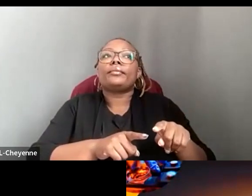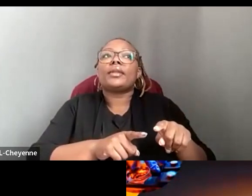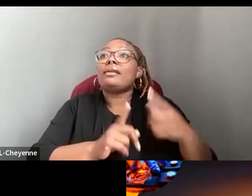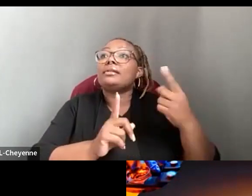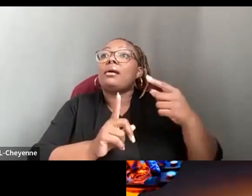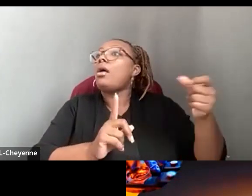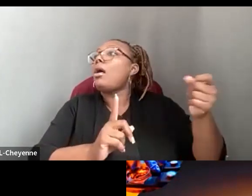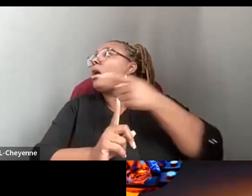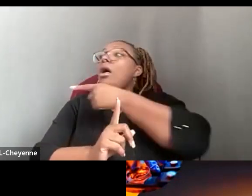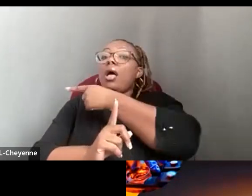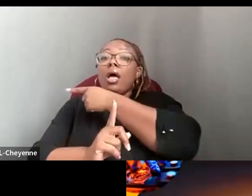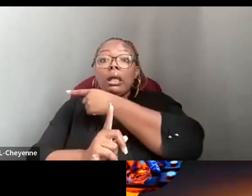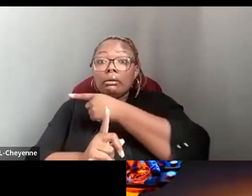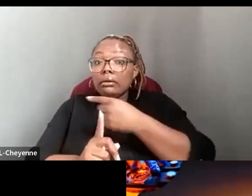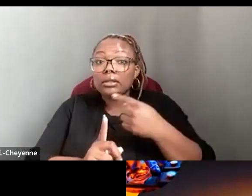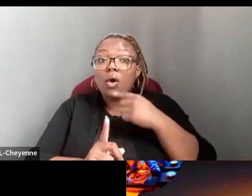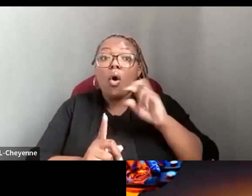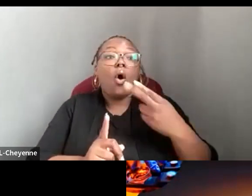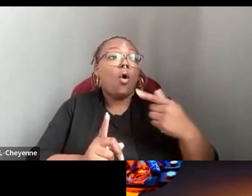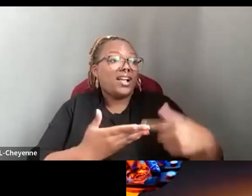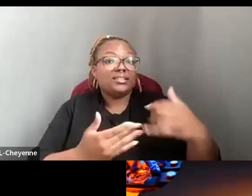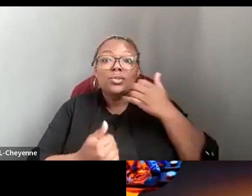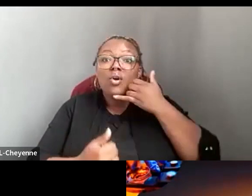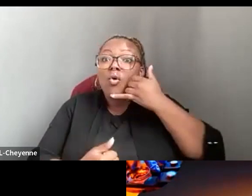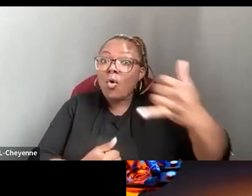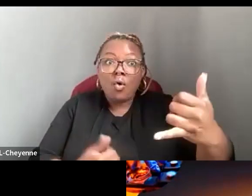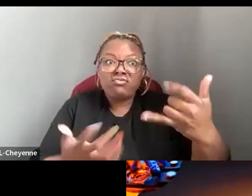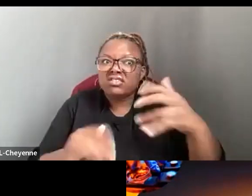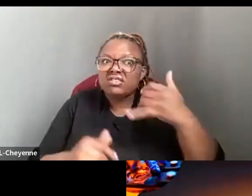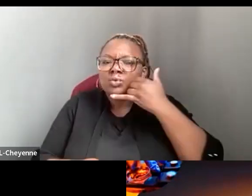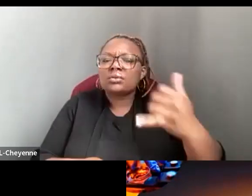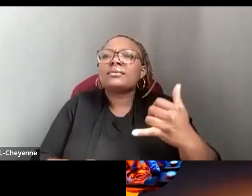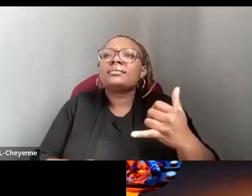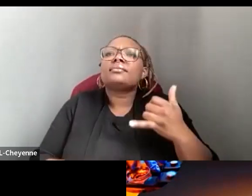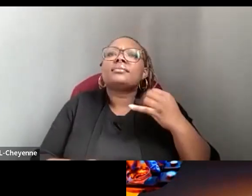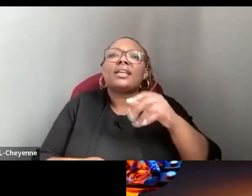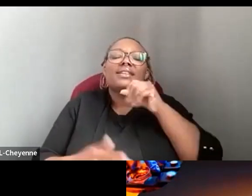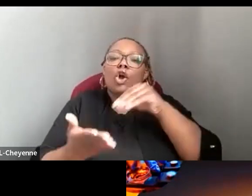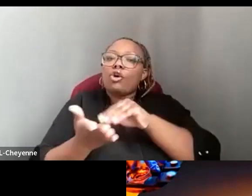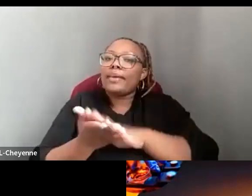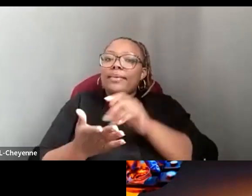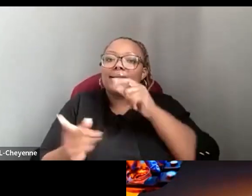that you're like, "Oh, I talked to them on the phone," if it's not on paper, it didn't happen in the government.